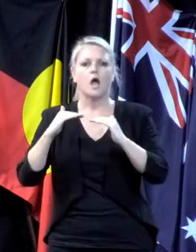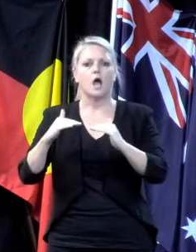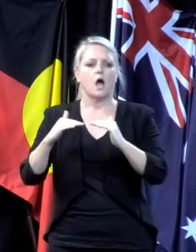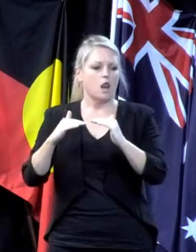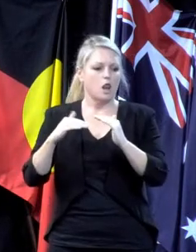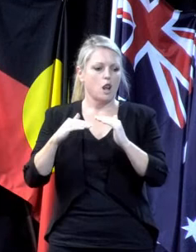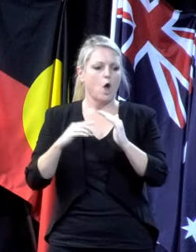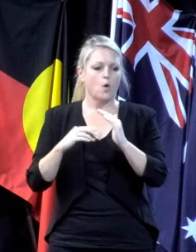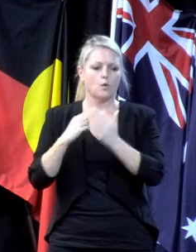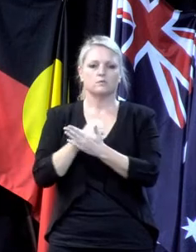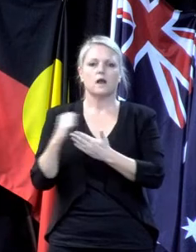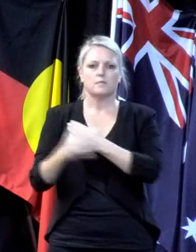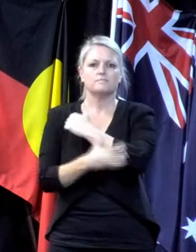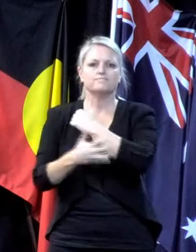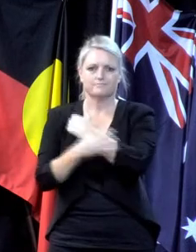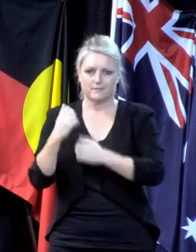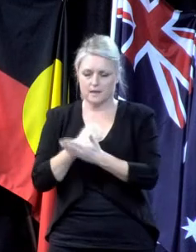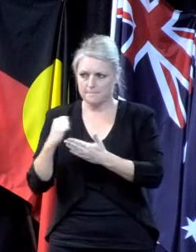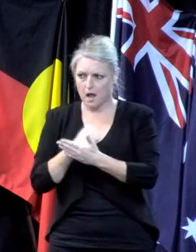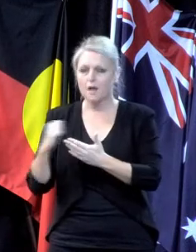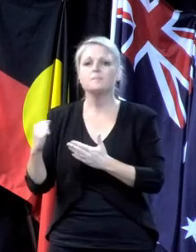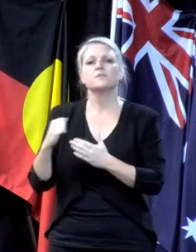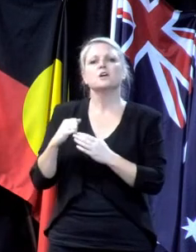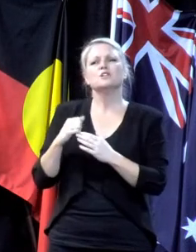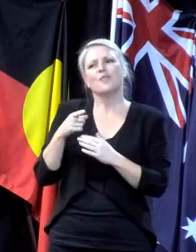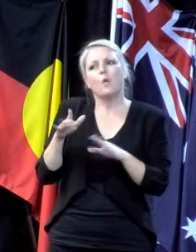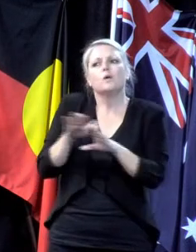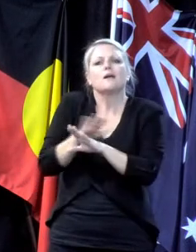as well and others. So and I think there’s a huge impact